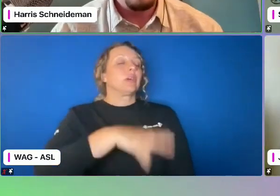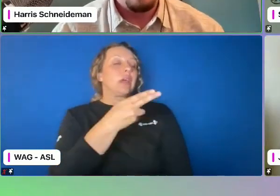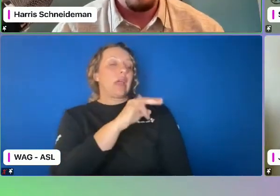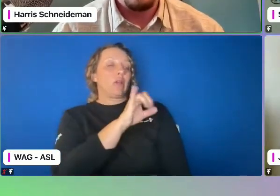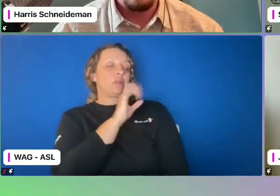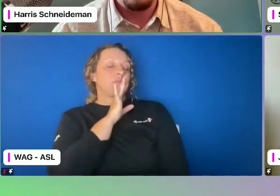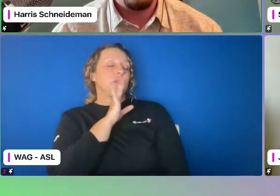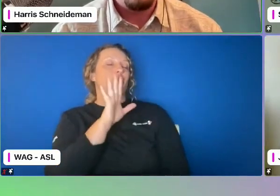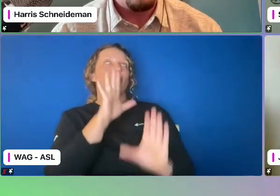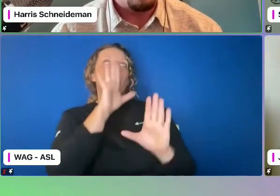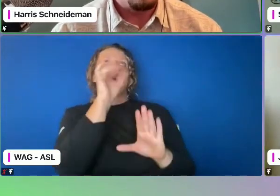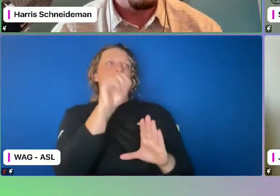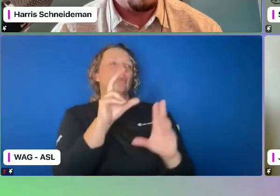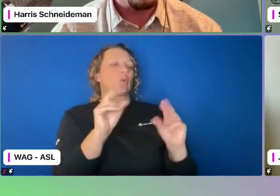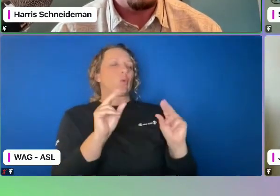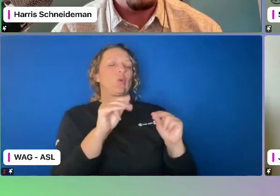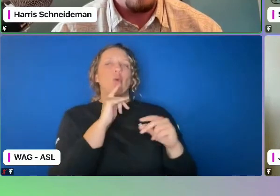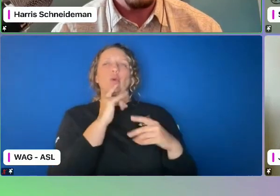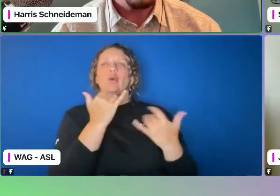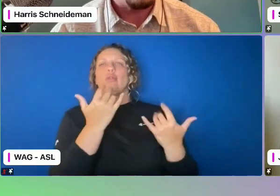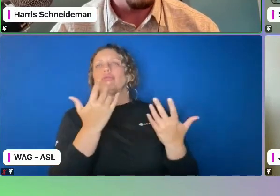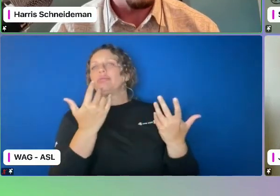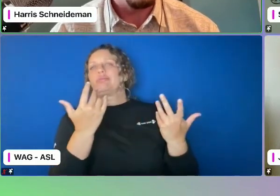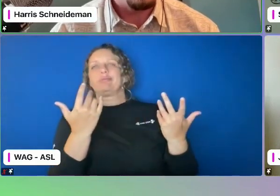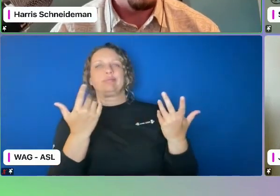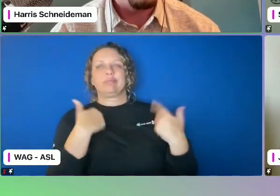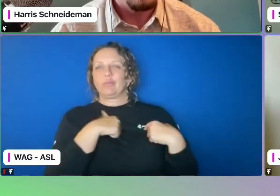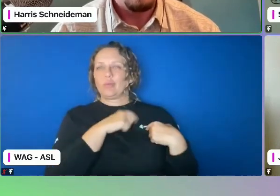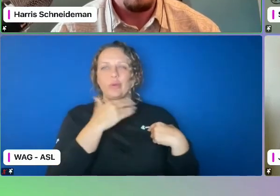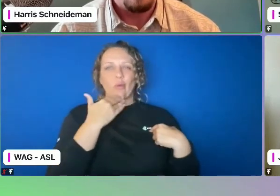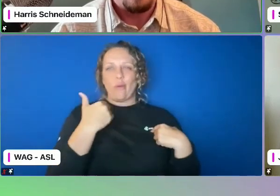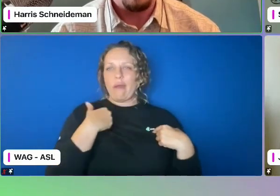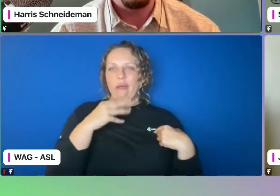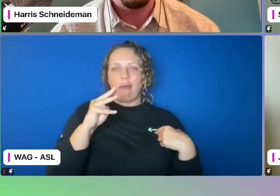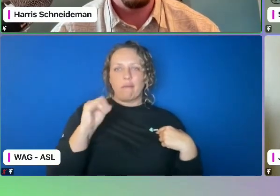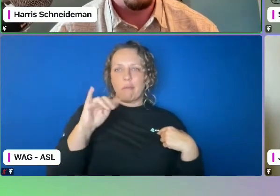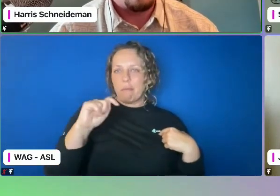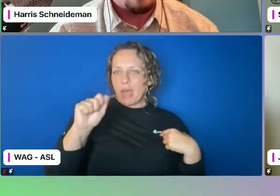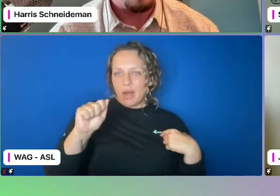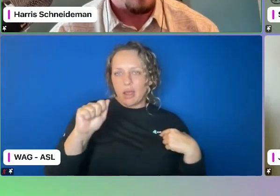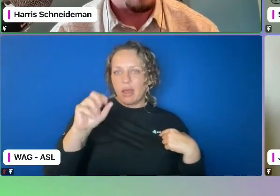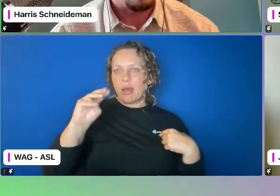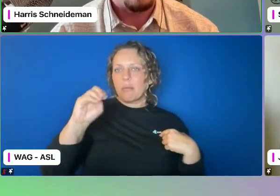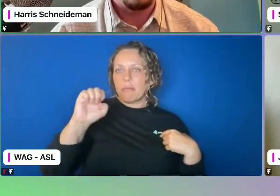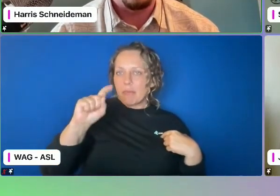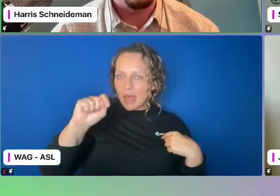At the moment, no, there's no freeform like metadata you can attribute to an issue. But I will take that down